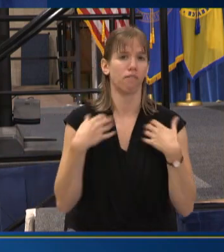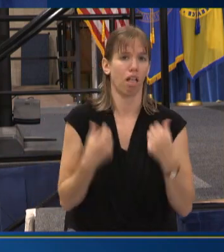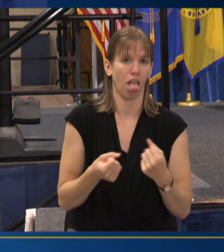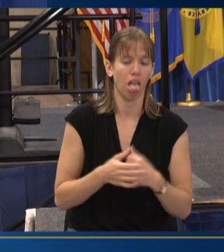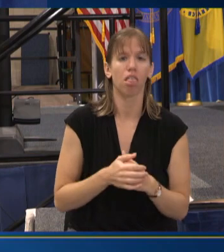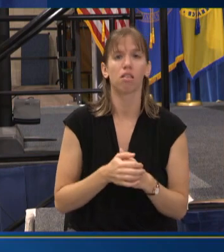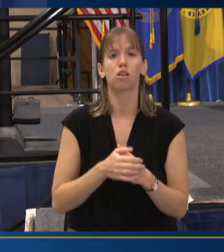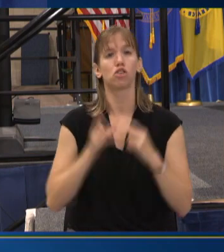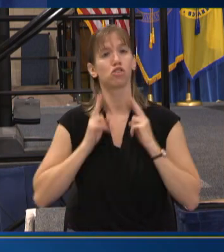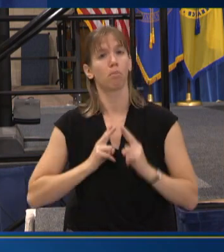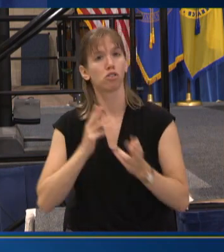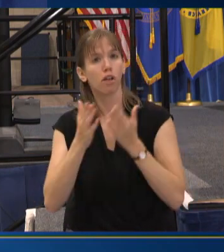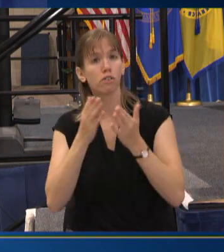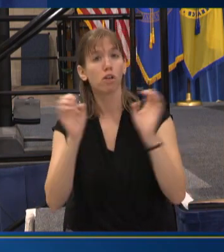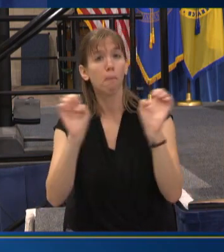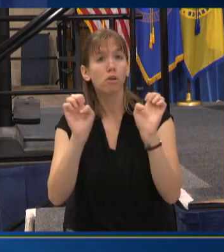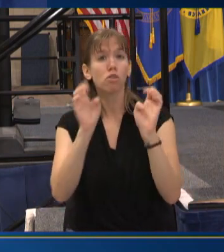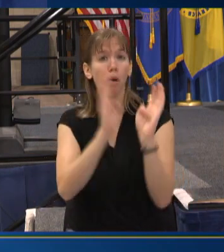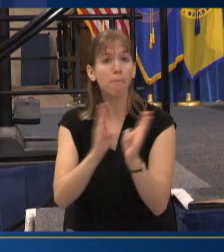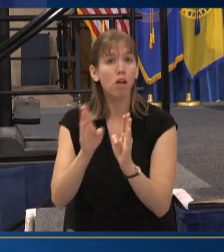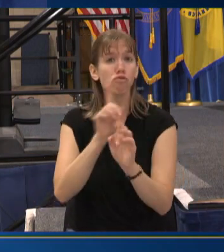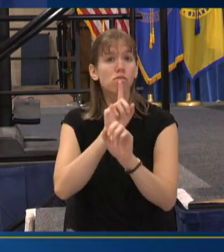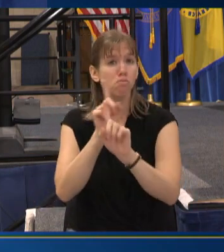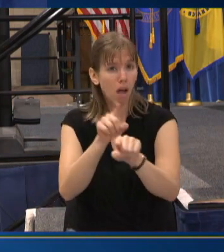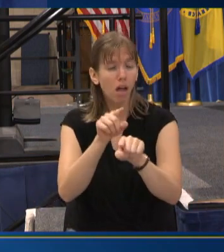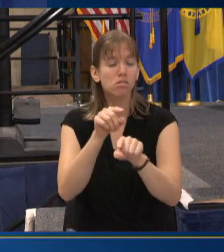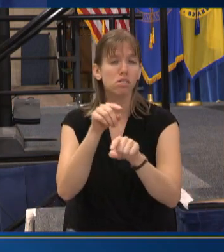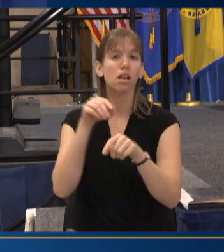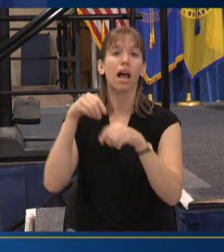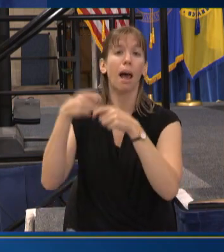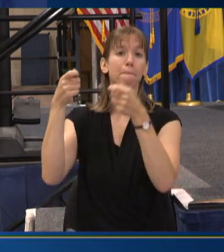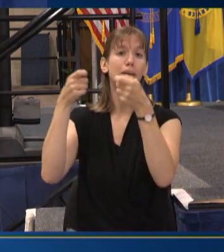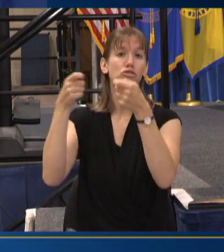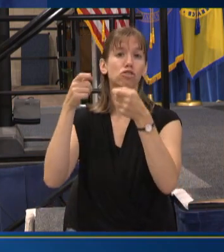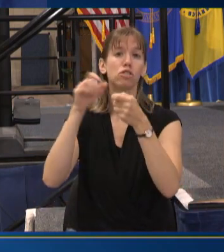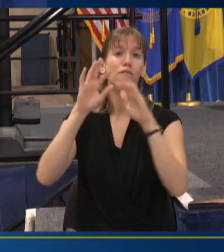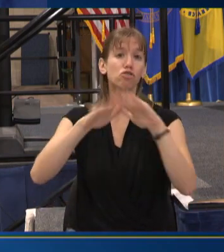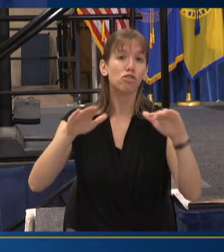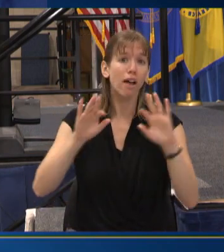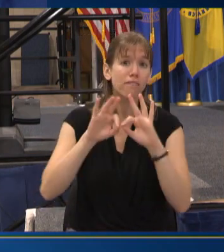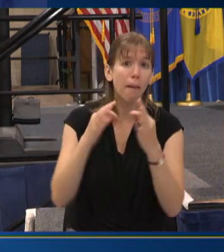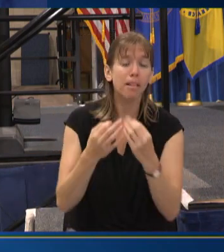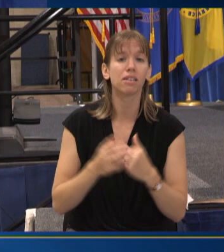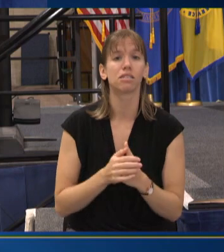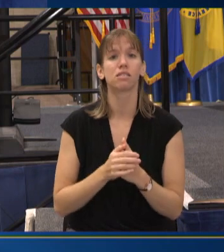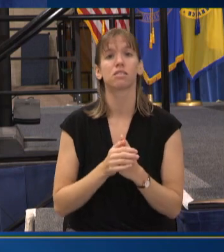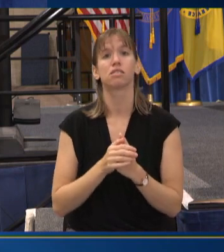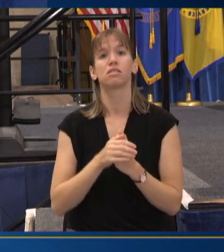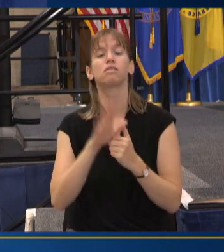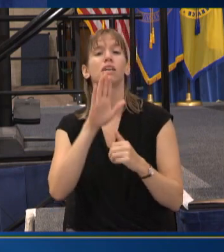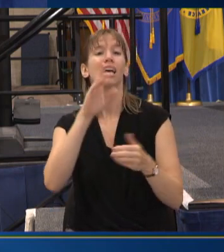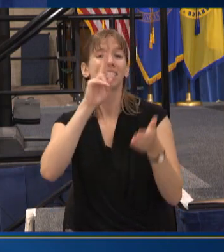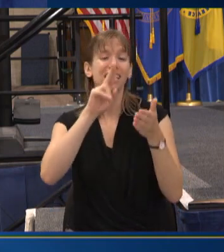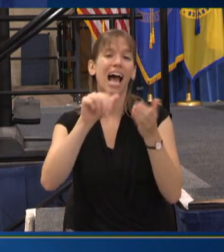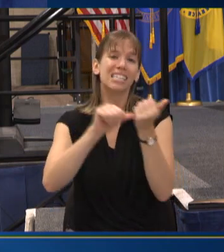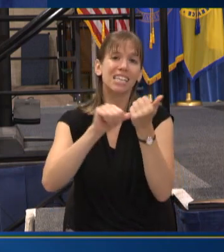Emergency Preparedness and Response in the Administration for Children and Families, and the Office of the Assistant Secretary for Policy and Evaluation.